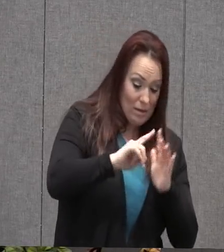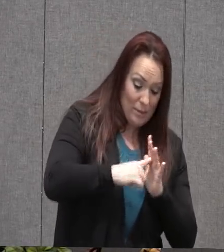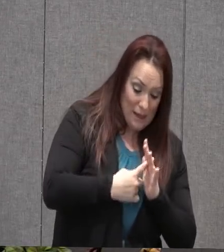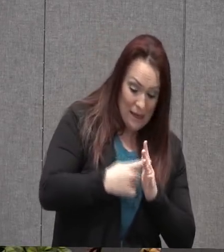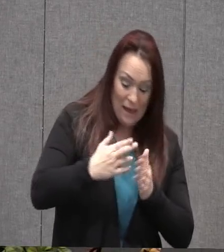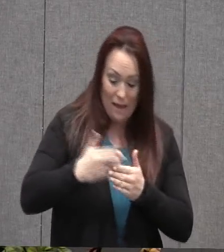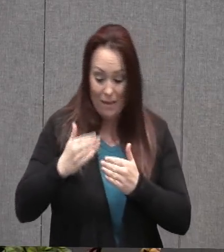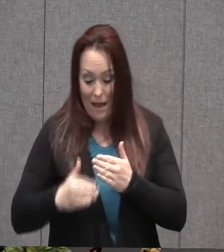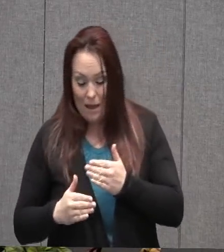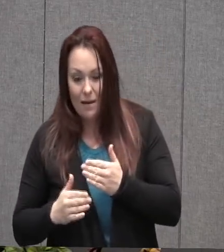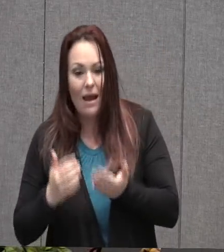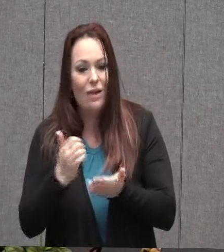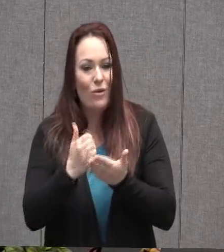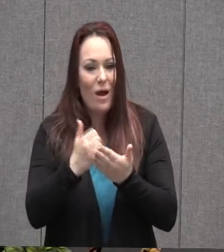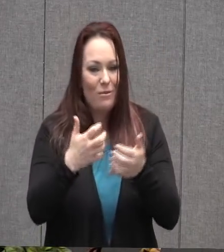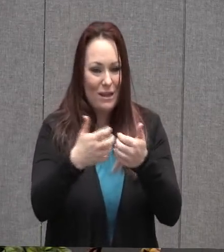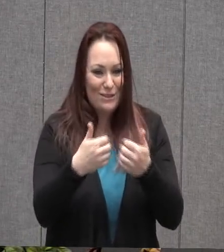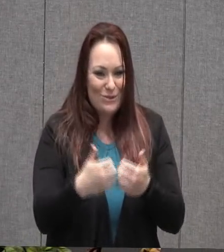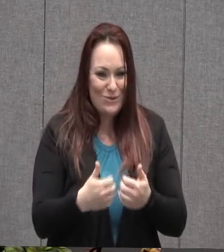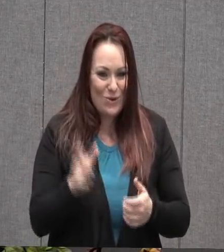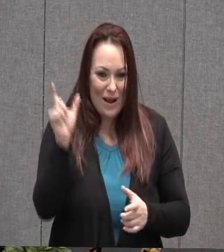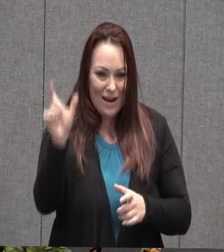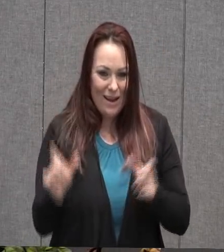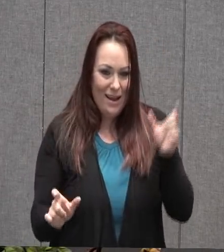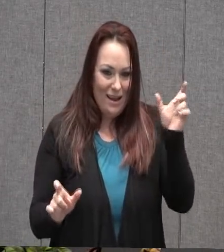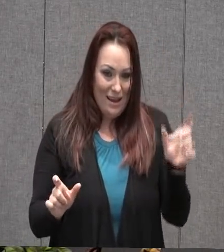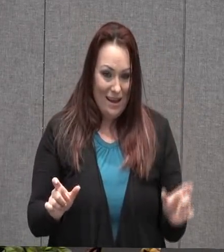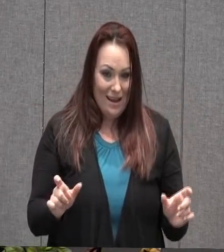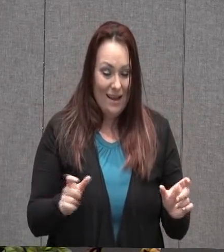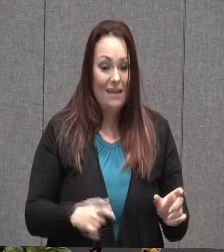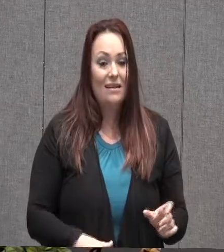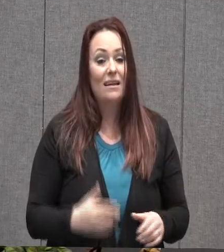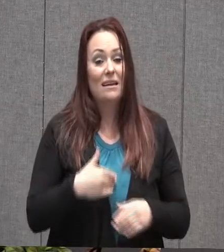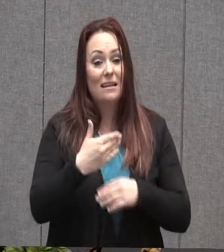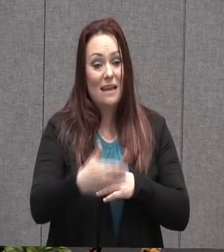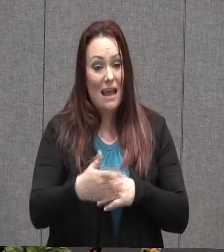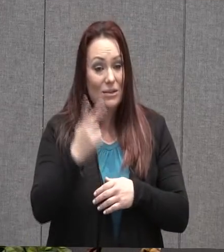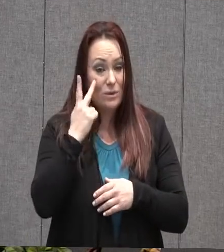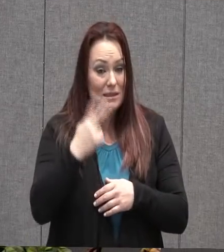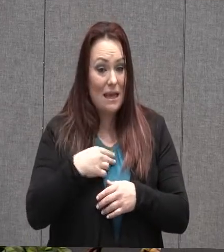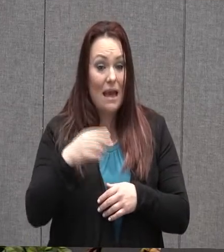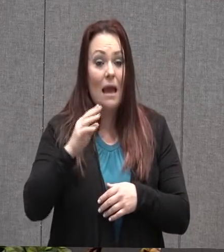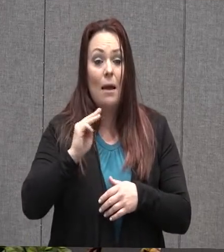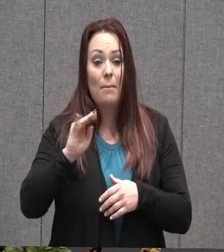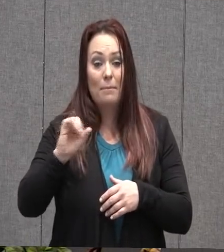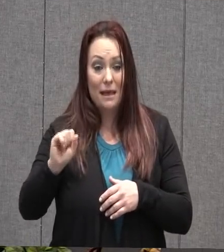Next up you'll see Miss Maggie and Miss Q and they'll be reading a story